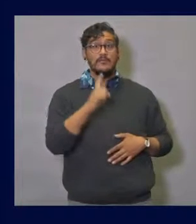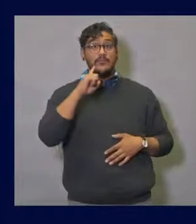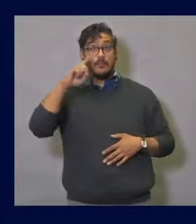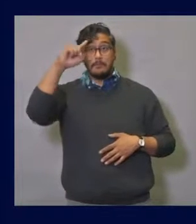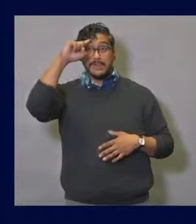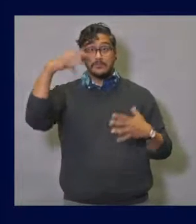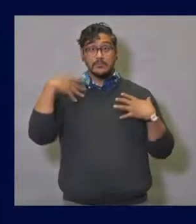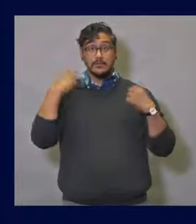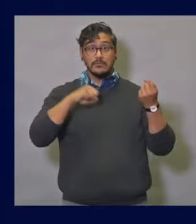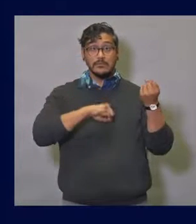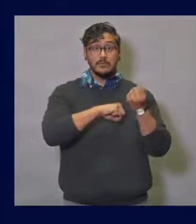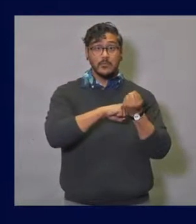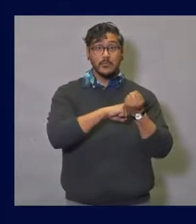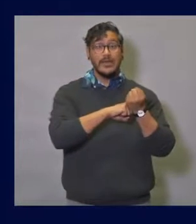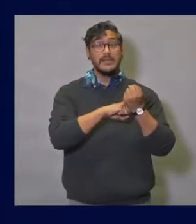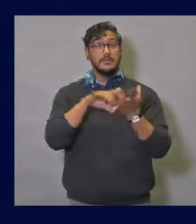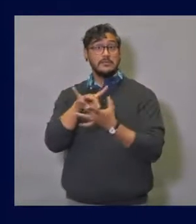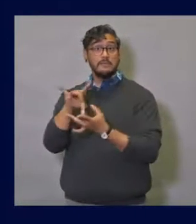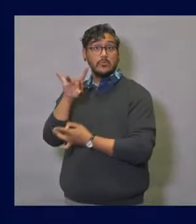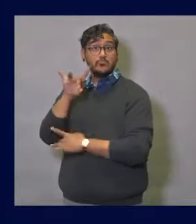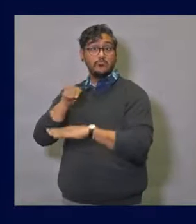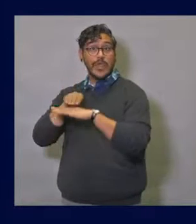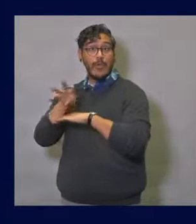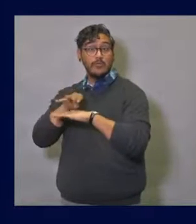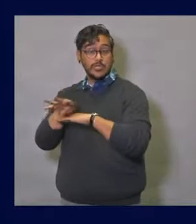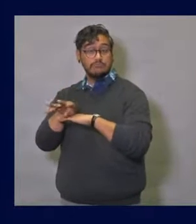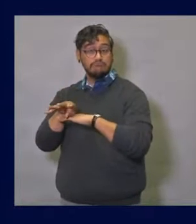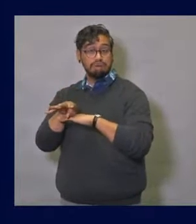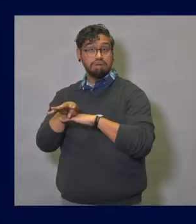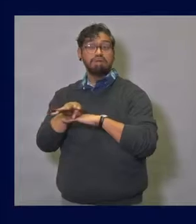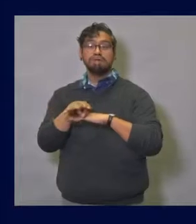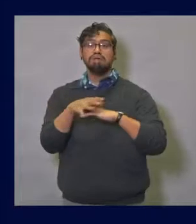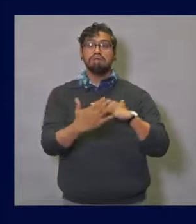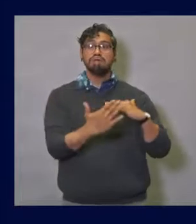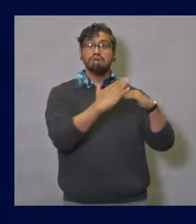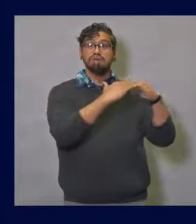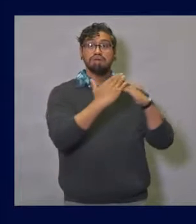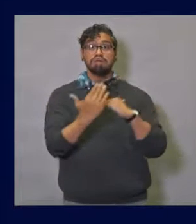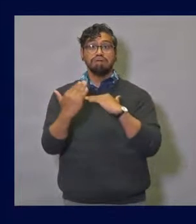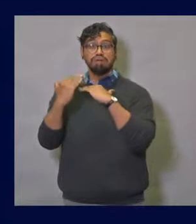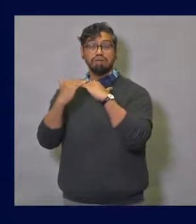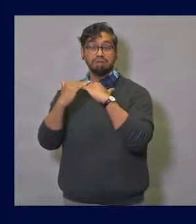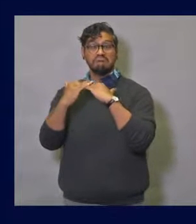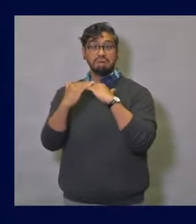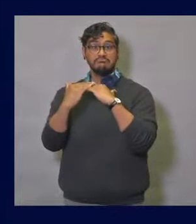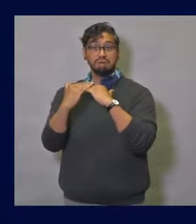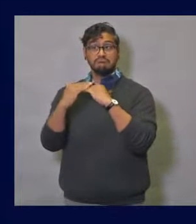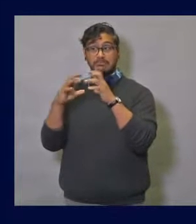FOR MENTAL HEALTH SUPPORT GROUPS